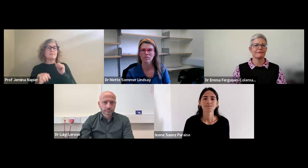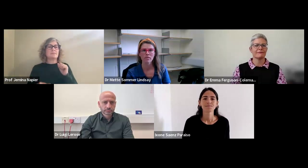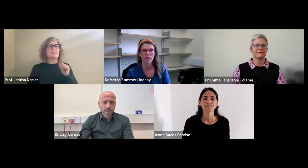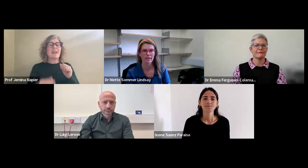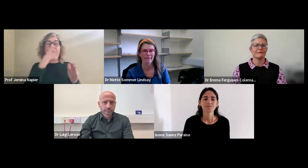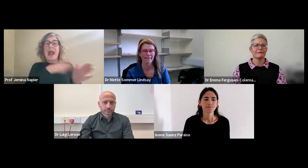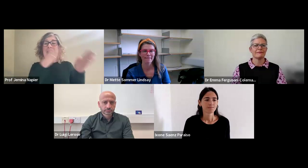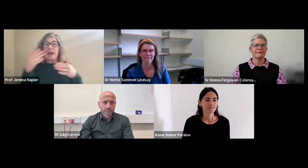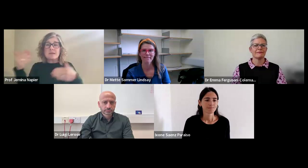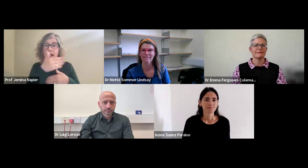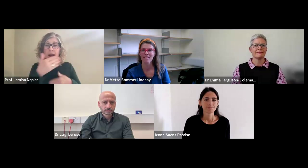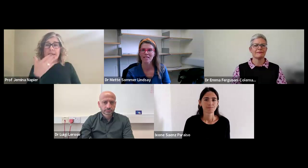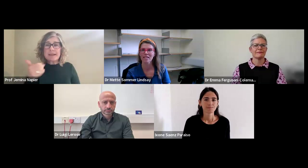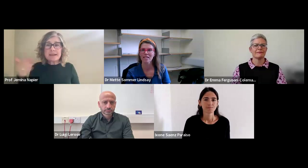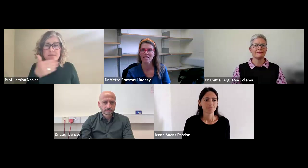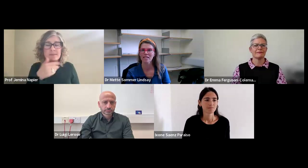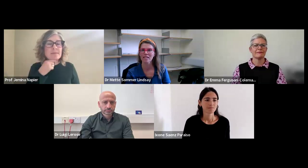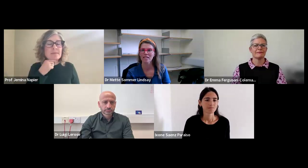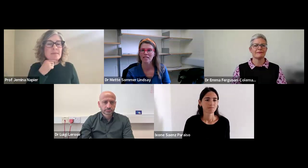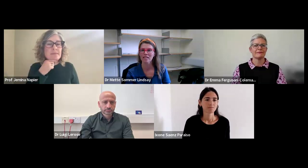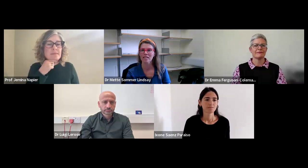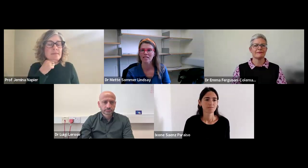want to while I go through this description - next slide please